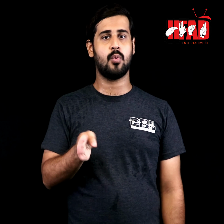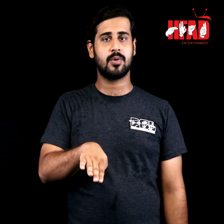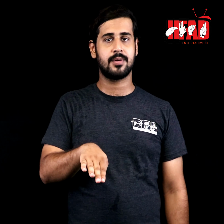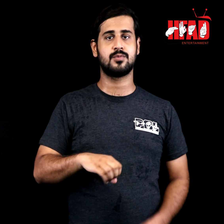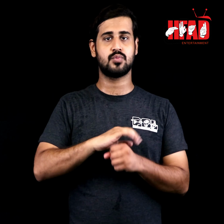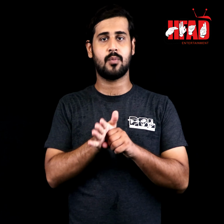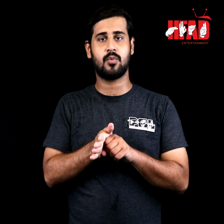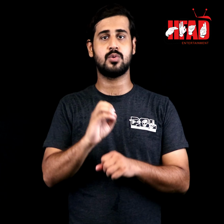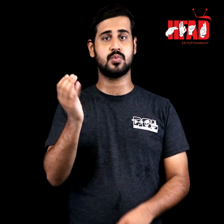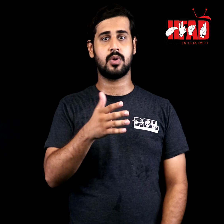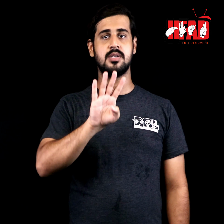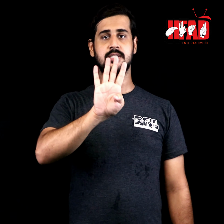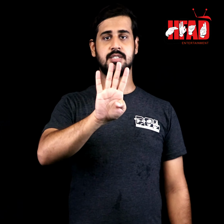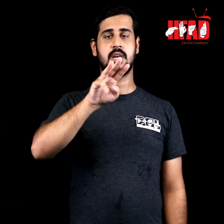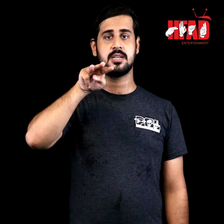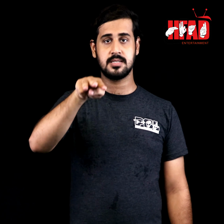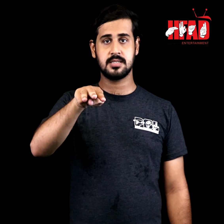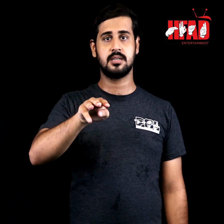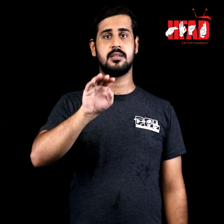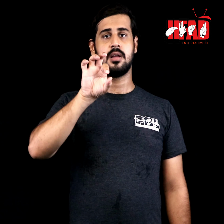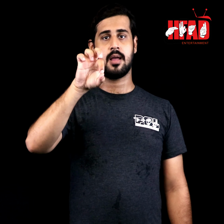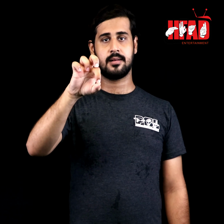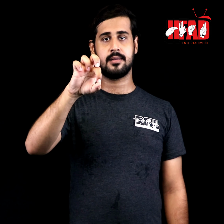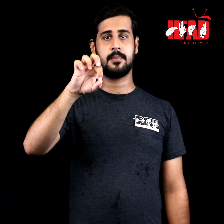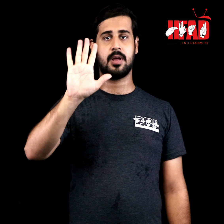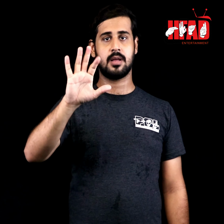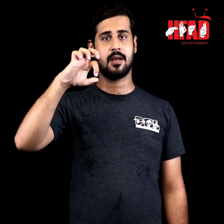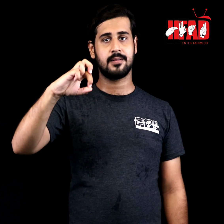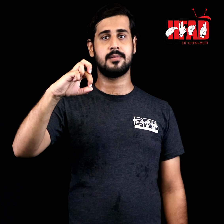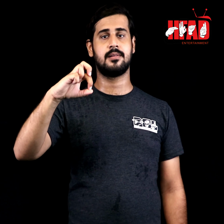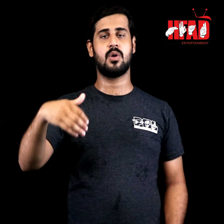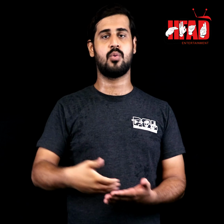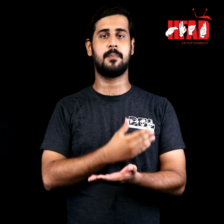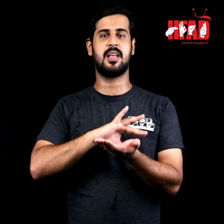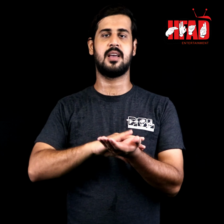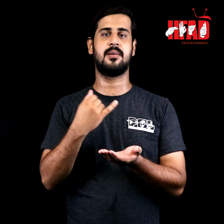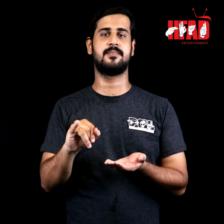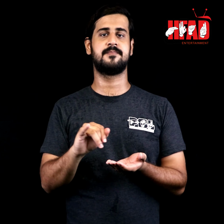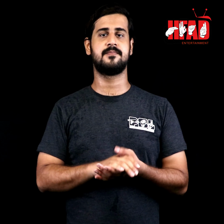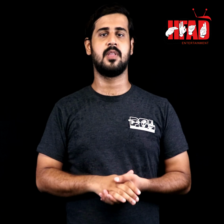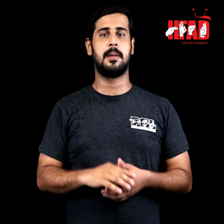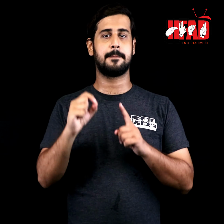4,858 new corona cases have been reported.